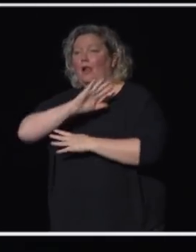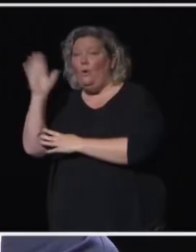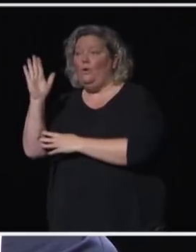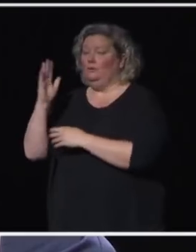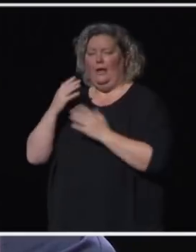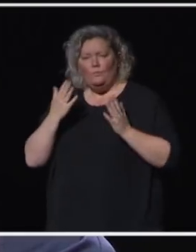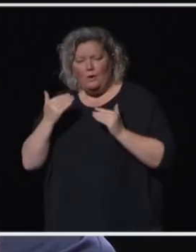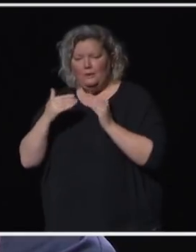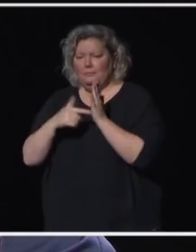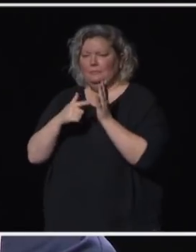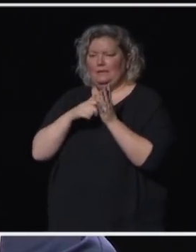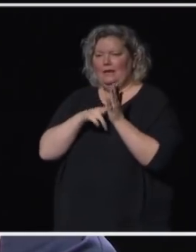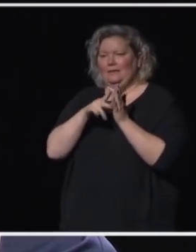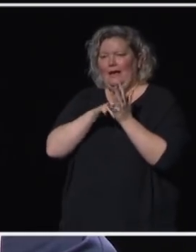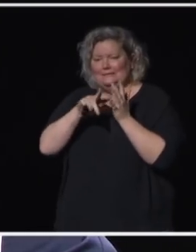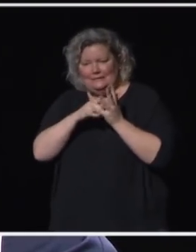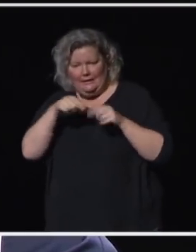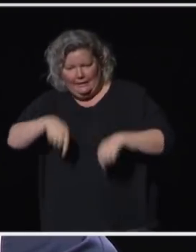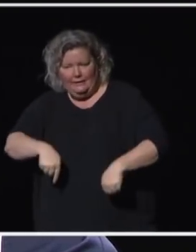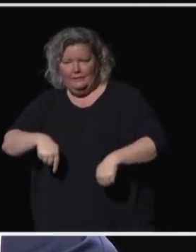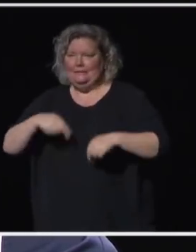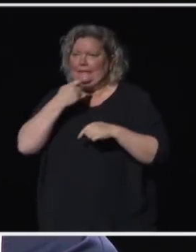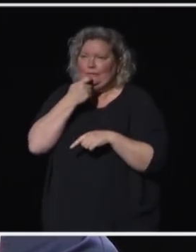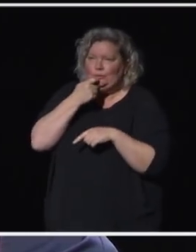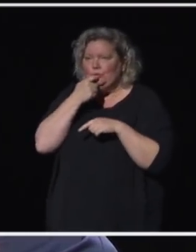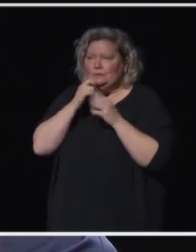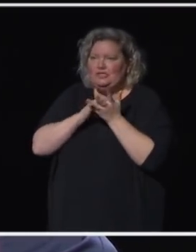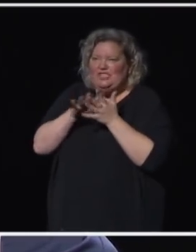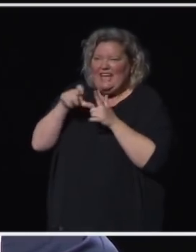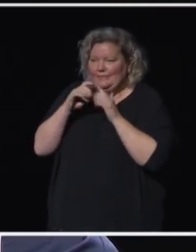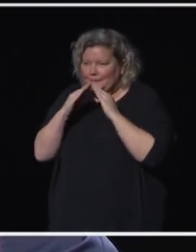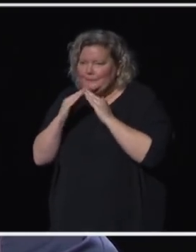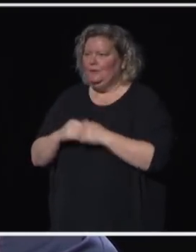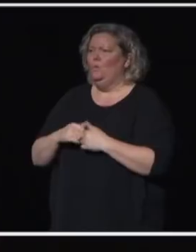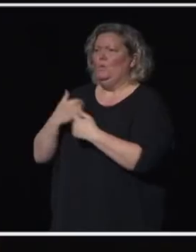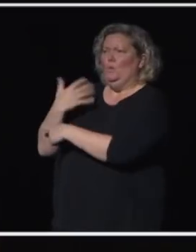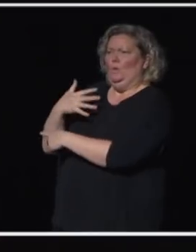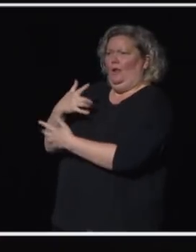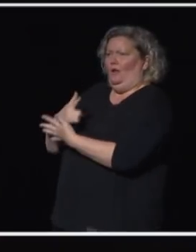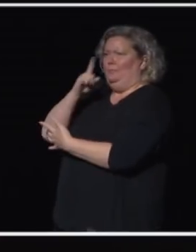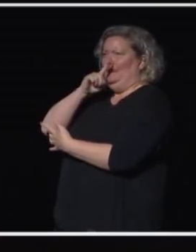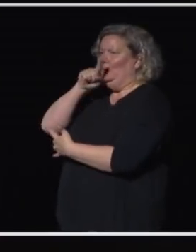to our little shed at the end of Been Along Point. Oh, this is beautiful. This is a lot of people. A lot of people all over the place.